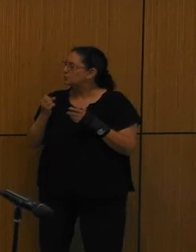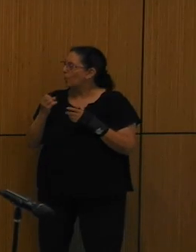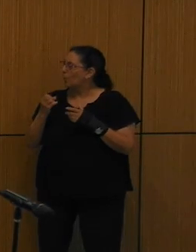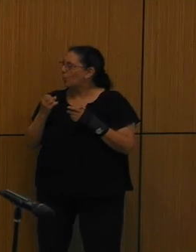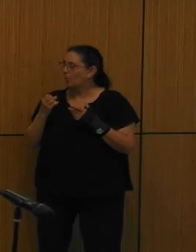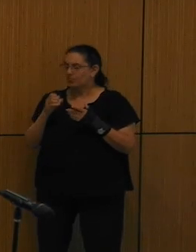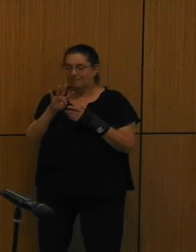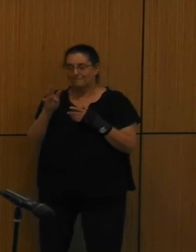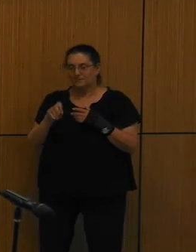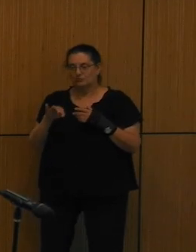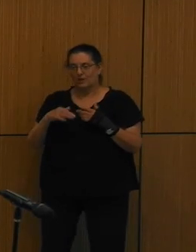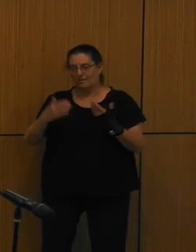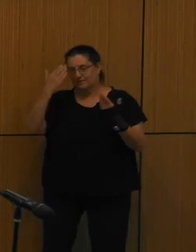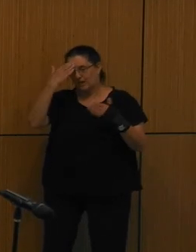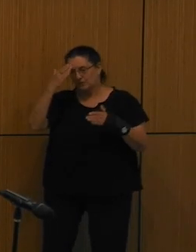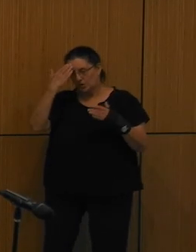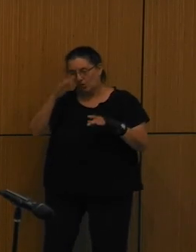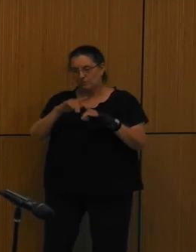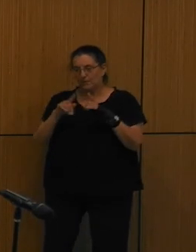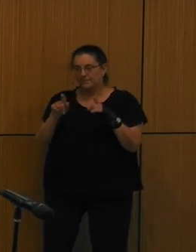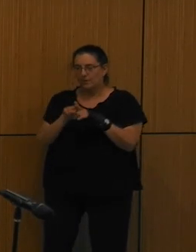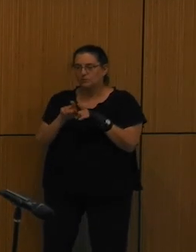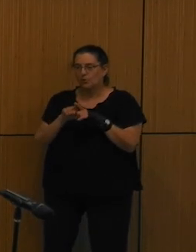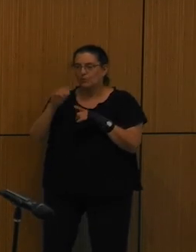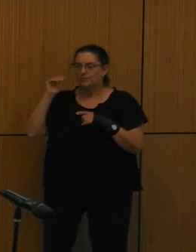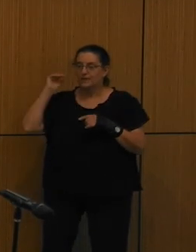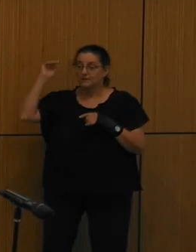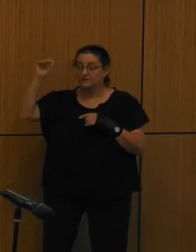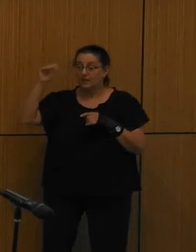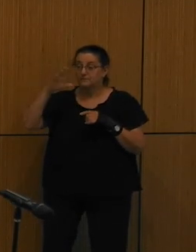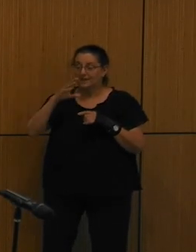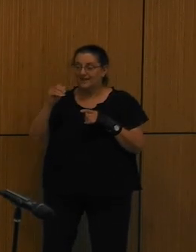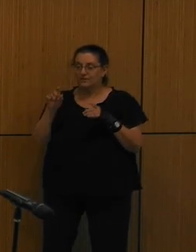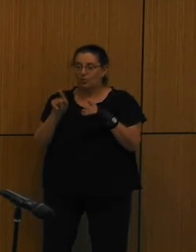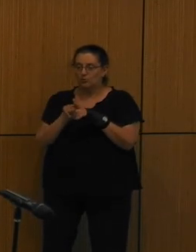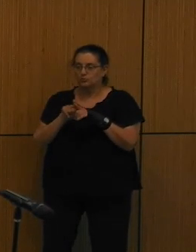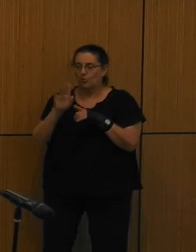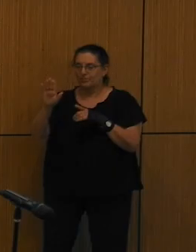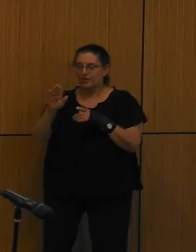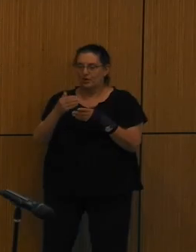in the adults, but also their larval stages. So I don't have time for this.